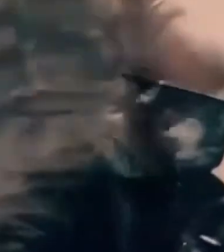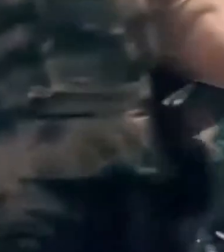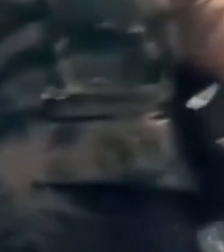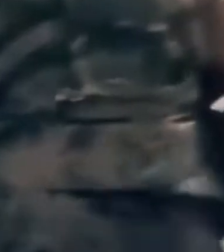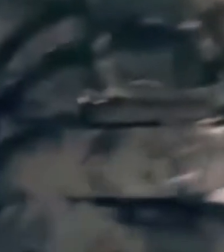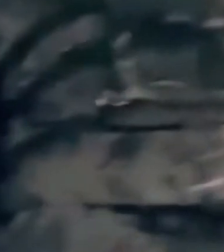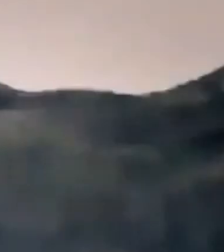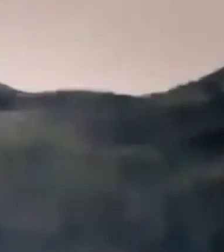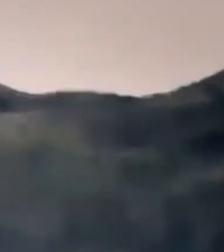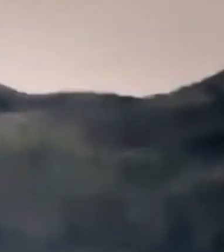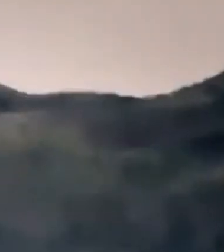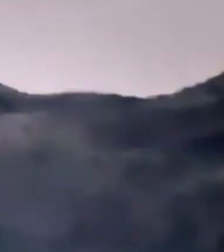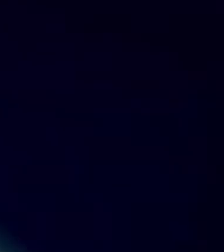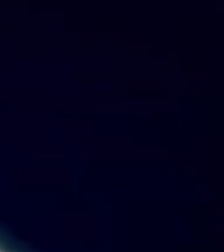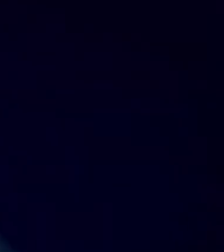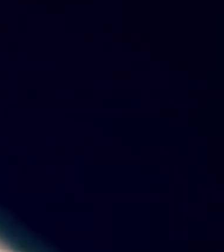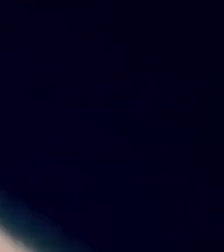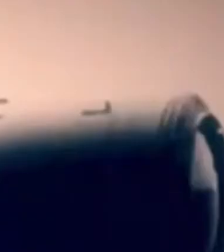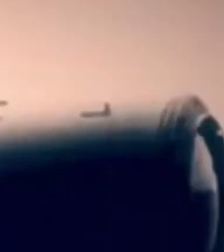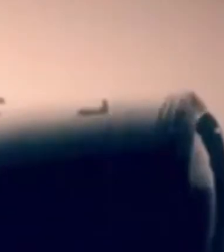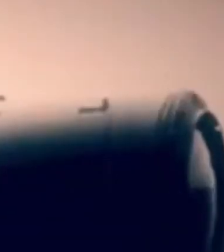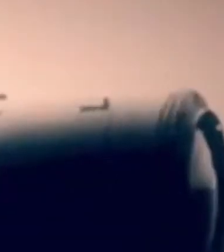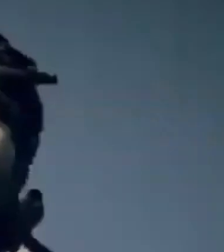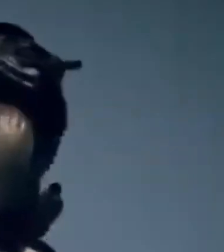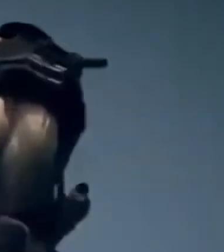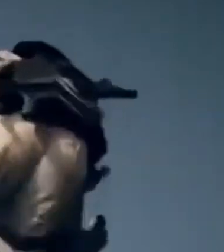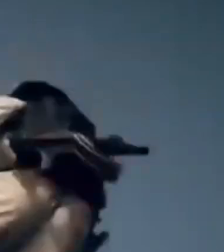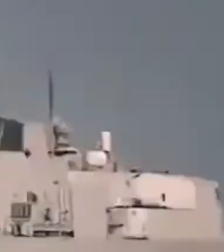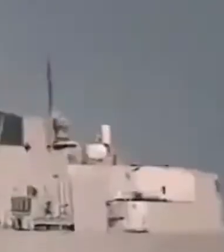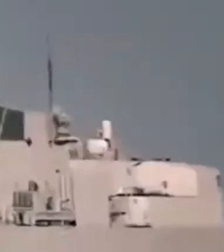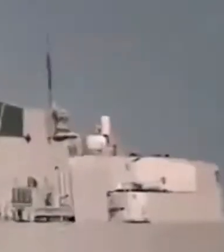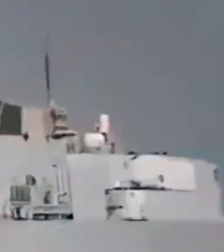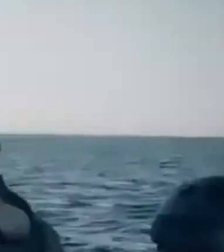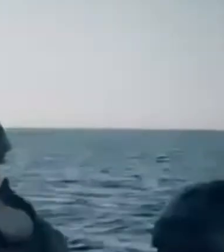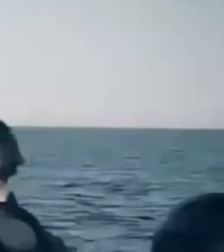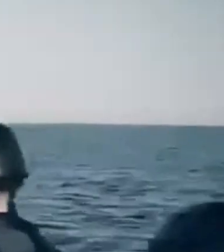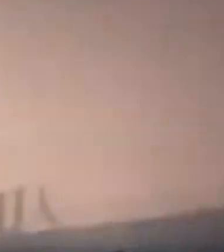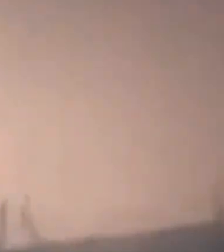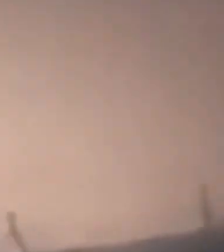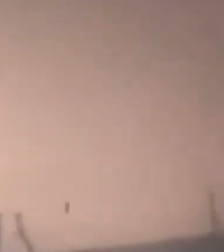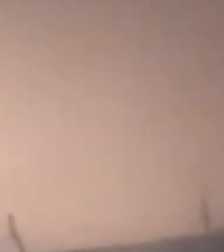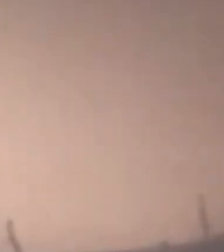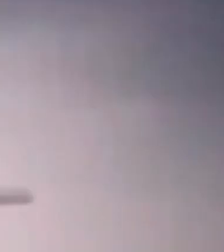ladies and gentlemen welcome. Speak (Speaks French)